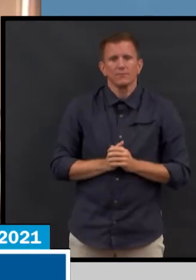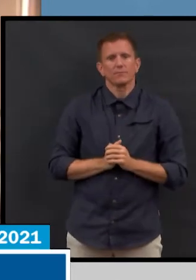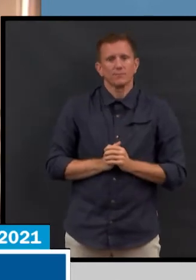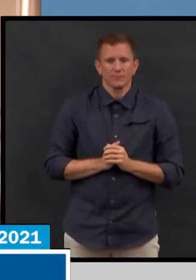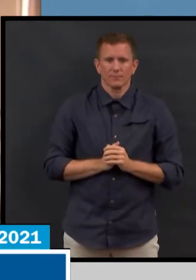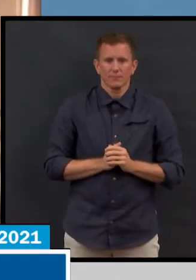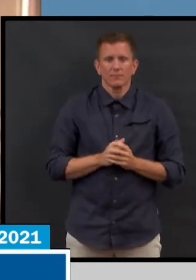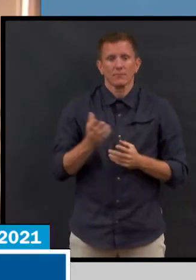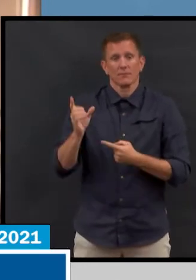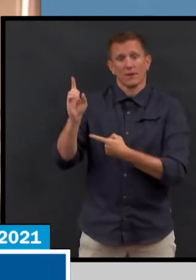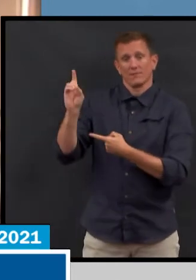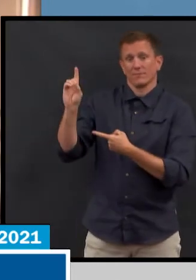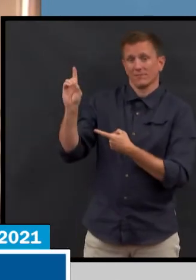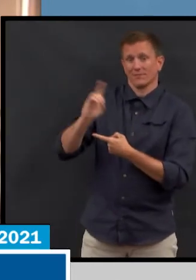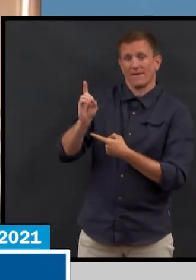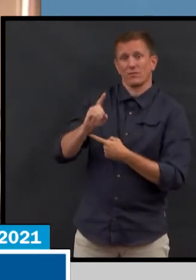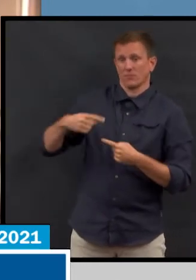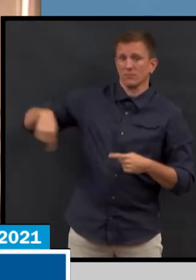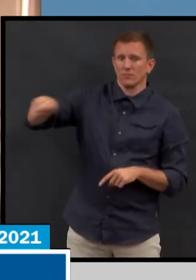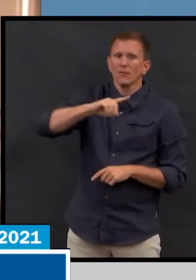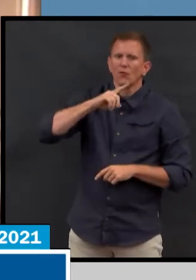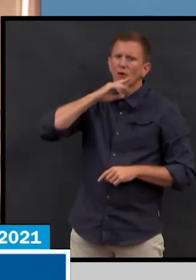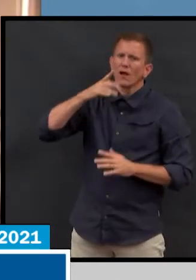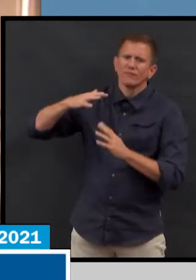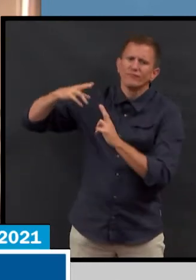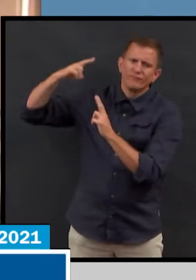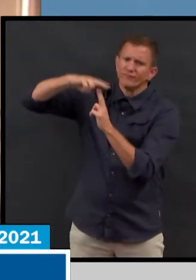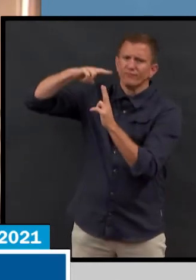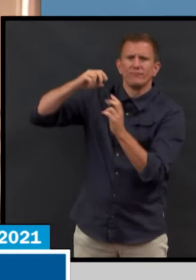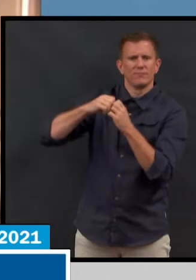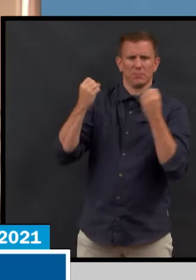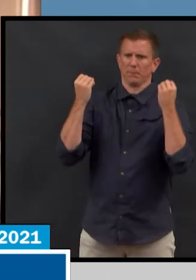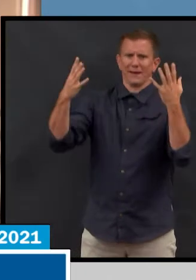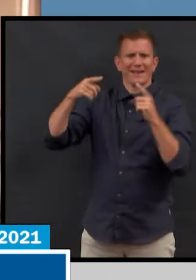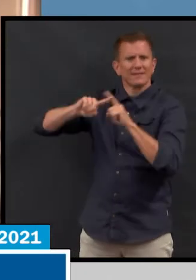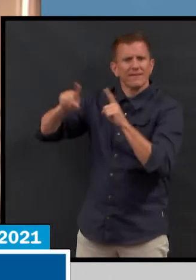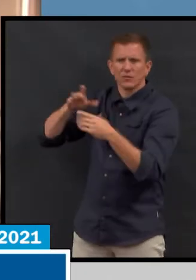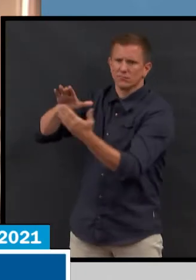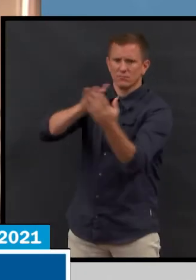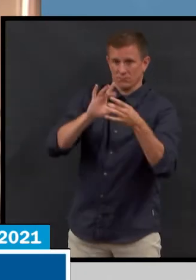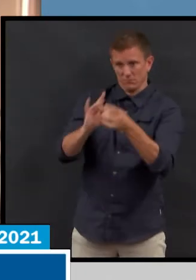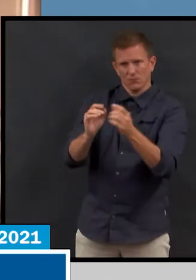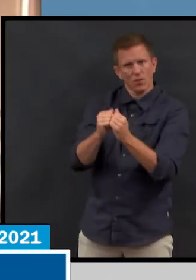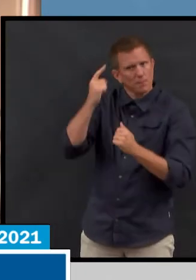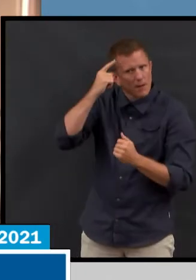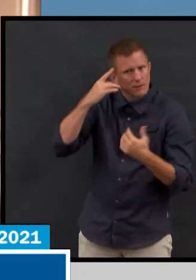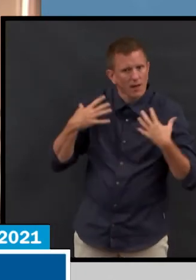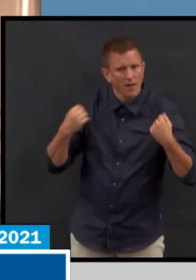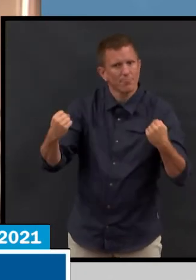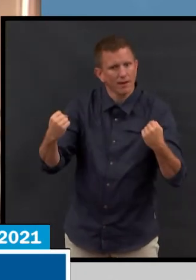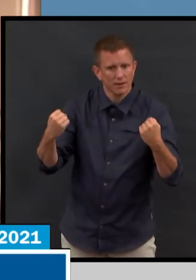areas with regards to mental health professionals i was in 2016 we started a co-responder program